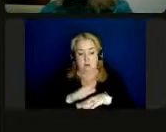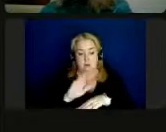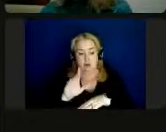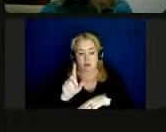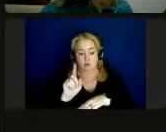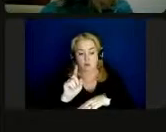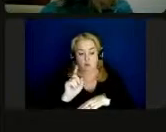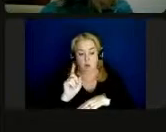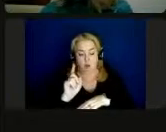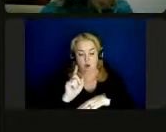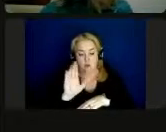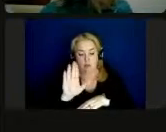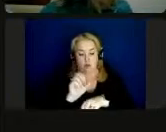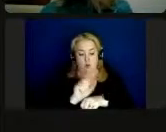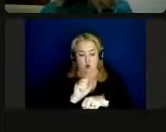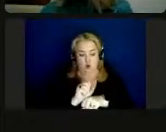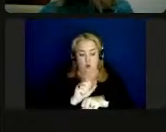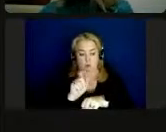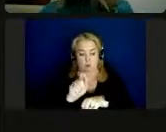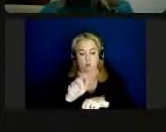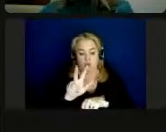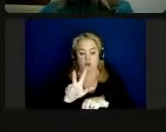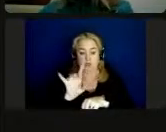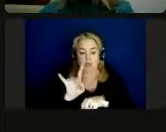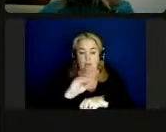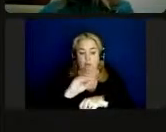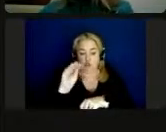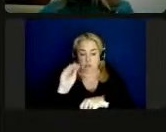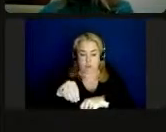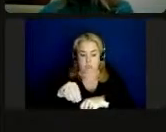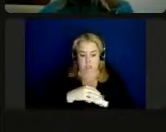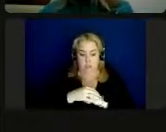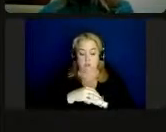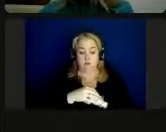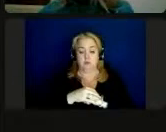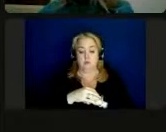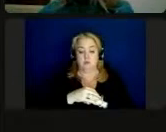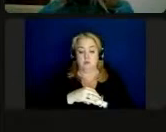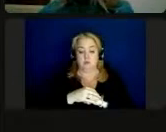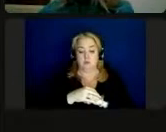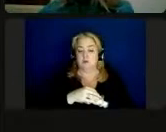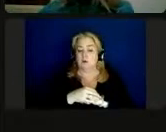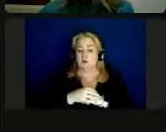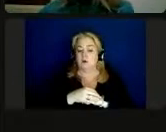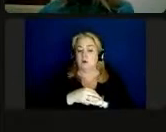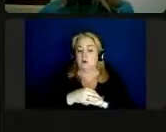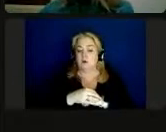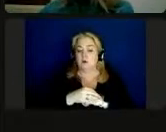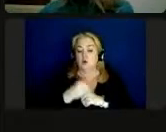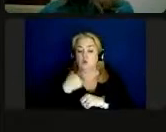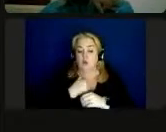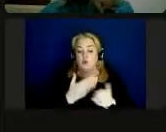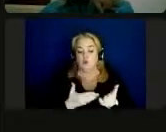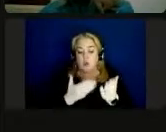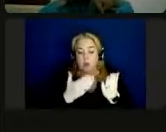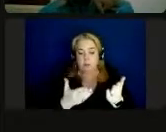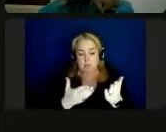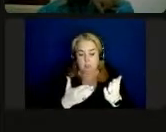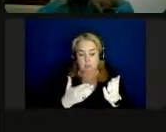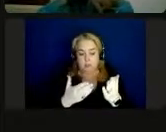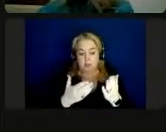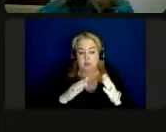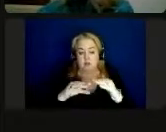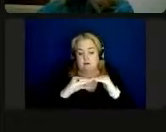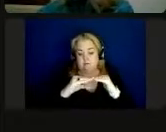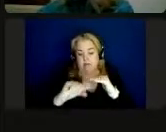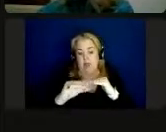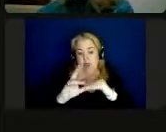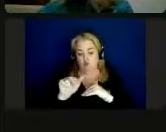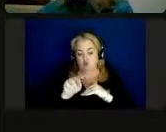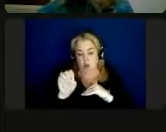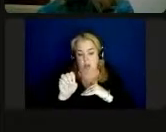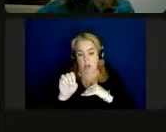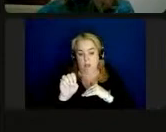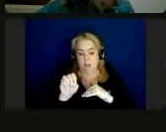GRADUATED THEY SAW YOU KNOW I